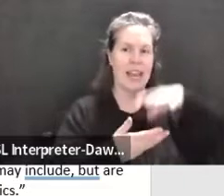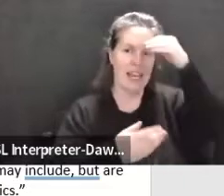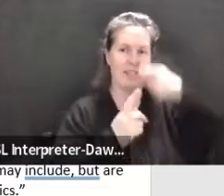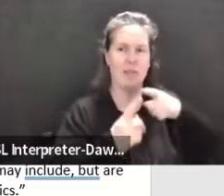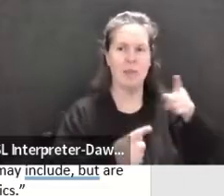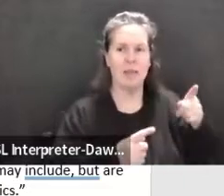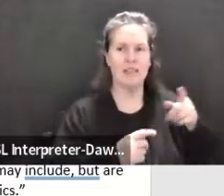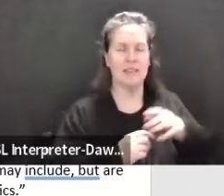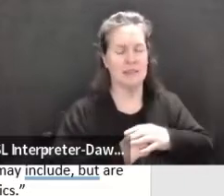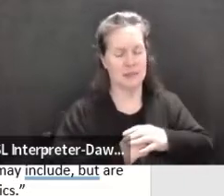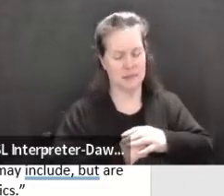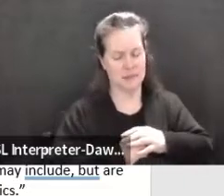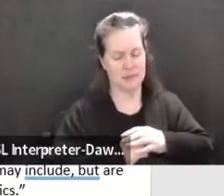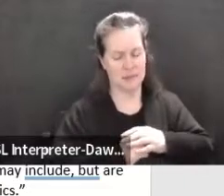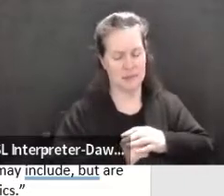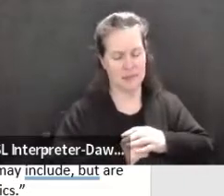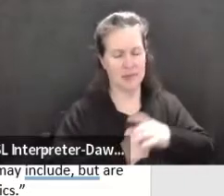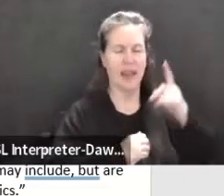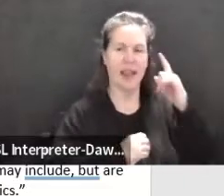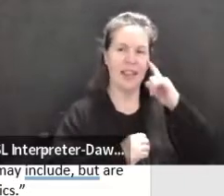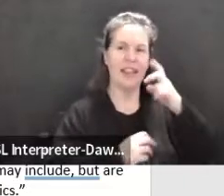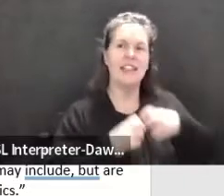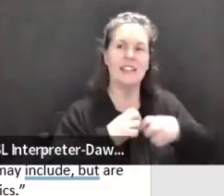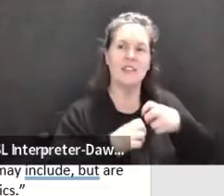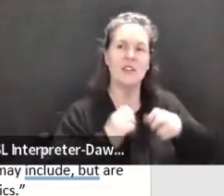I think the difficulty with this bill, right,